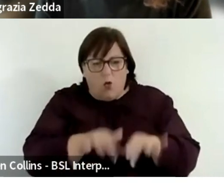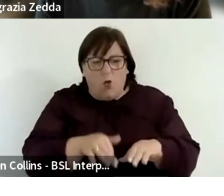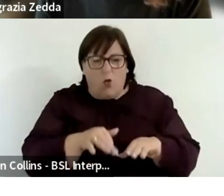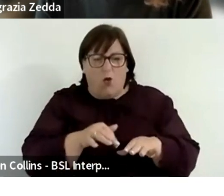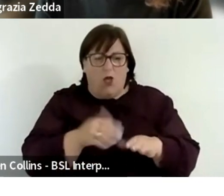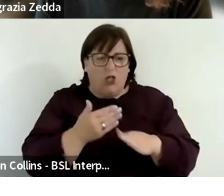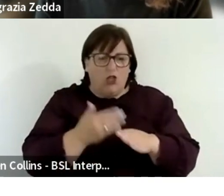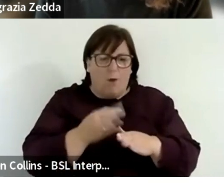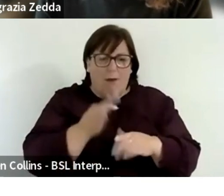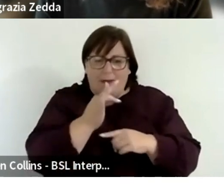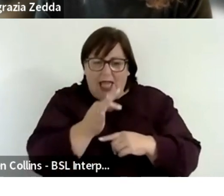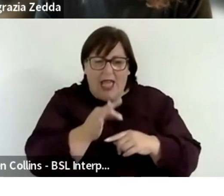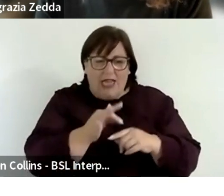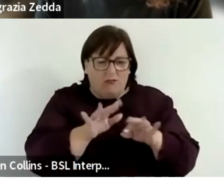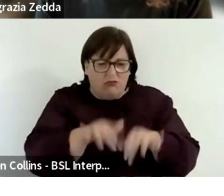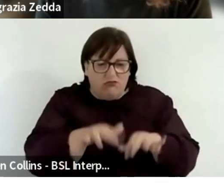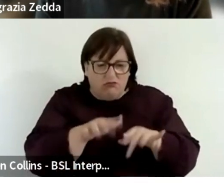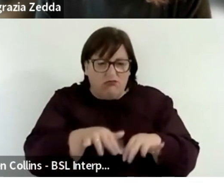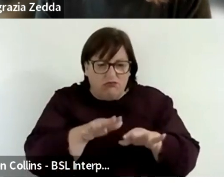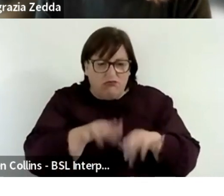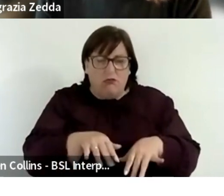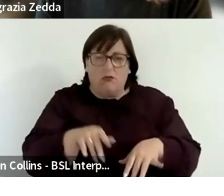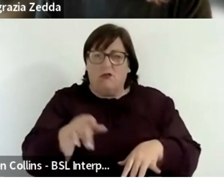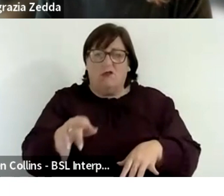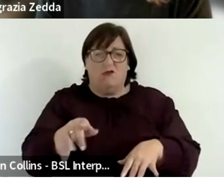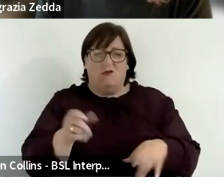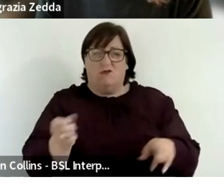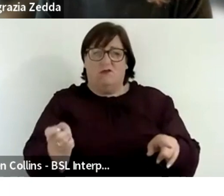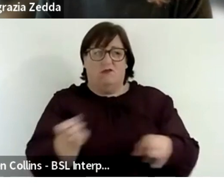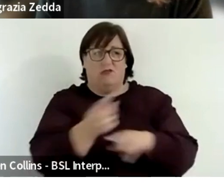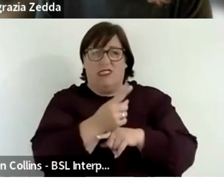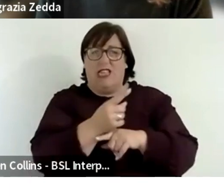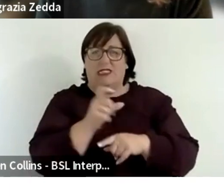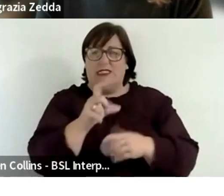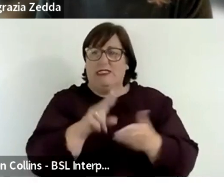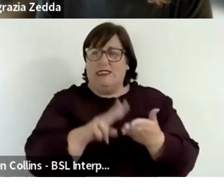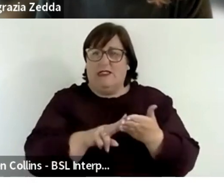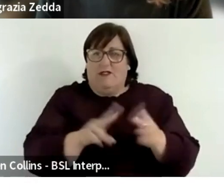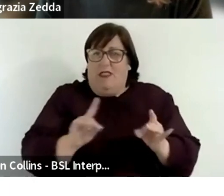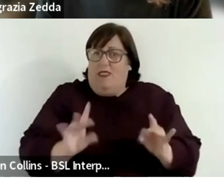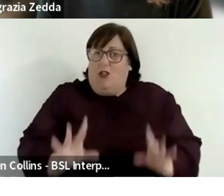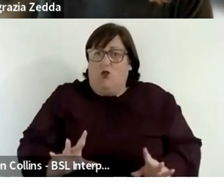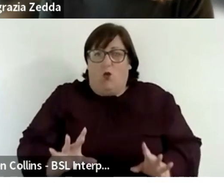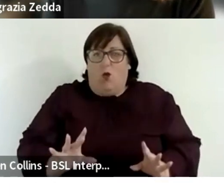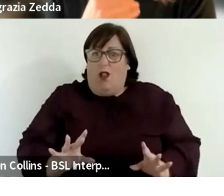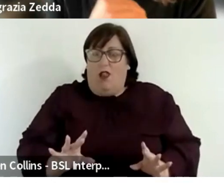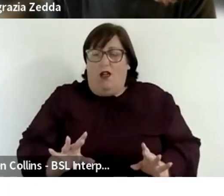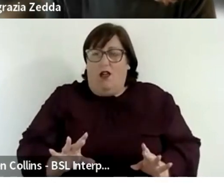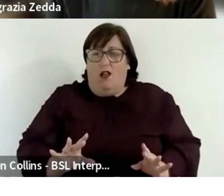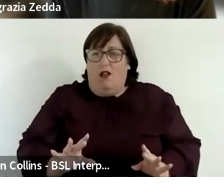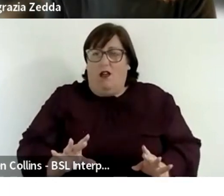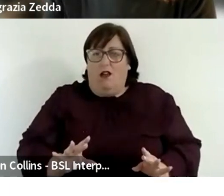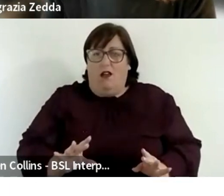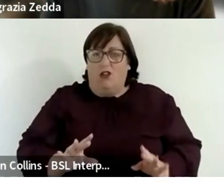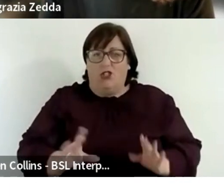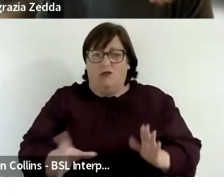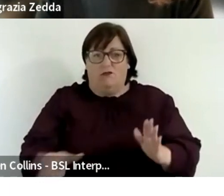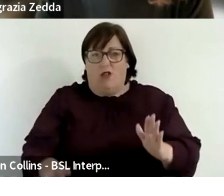You are sending your CV, and you can do so just by uploading it on the site.